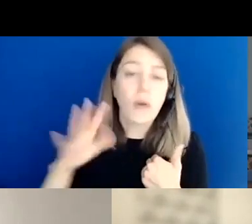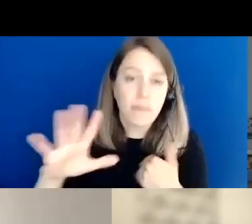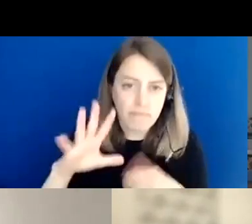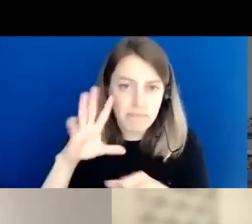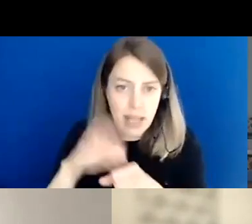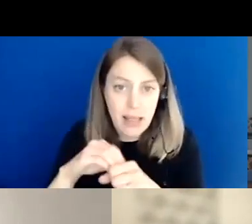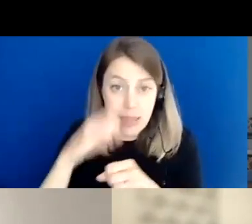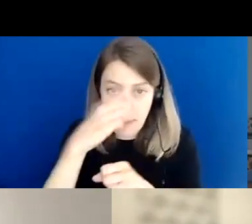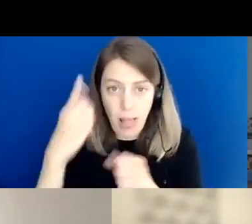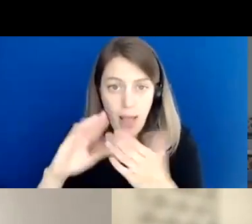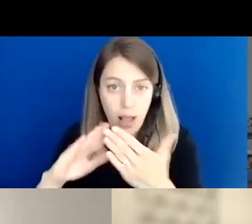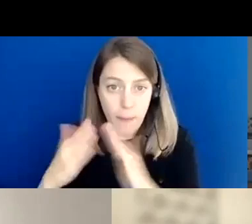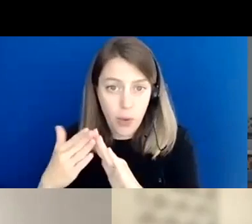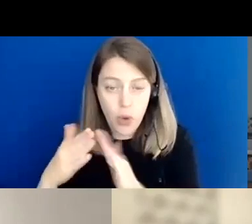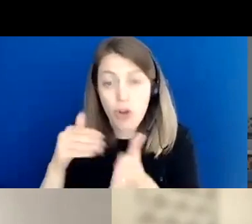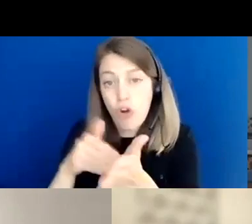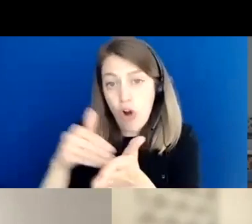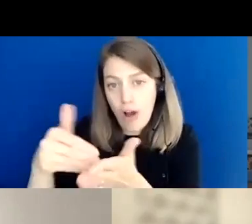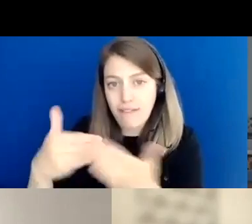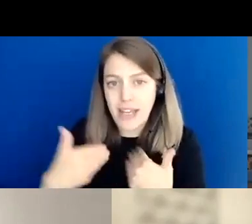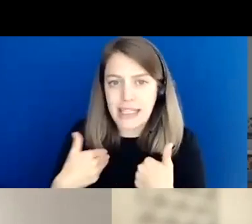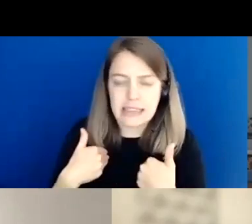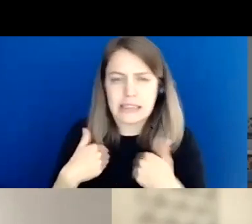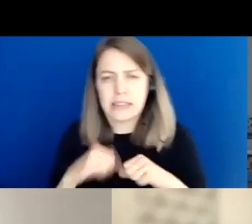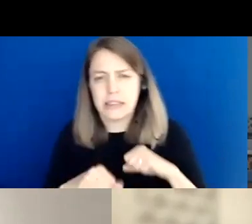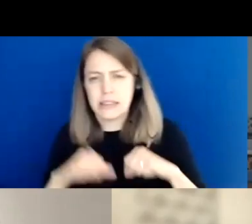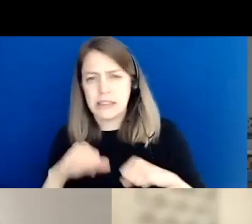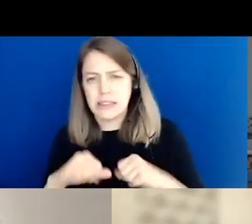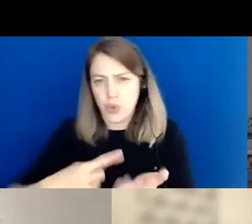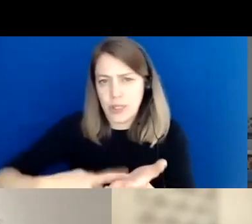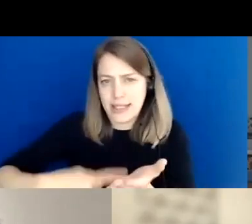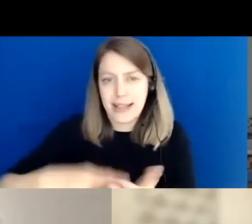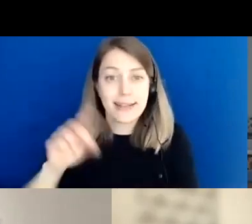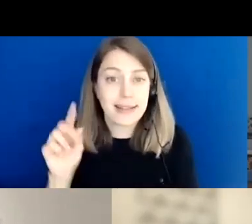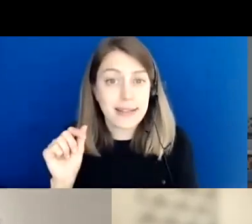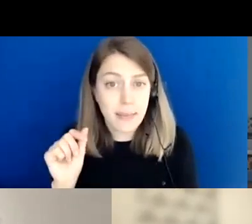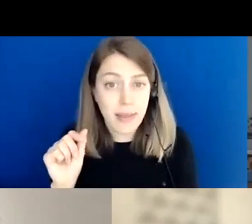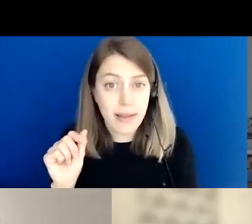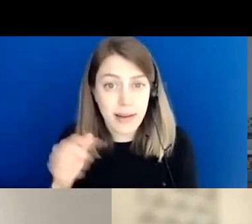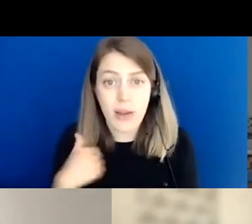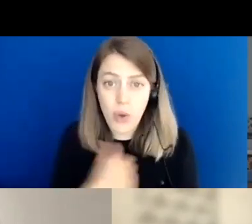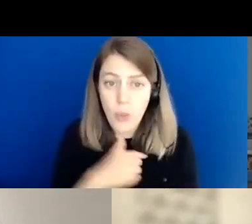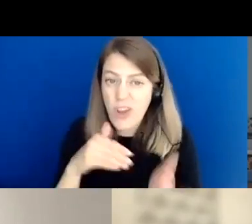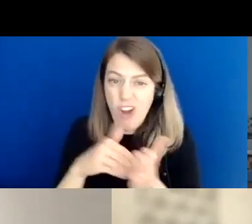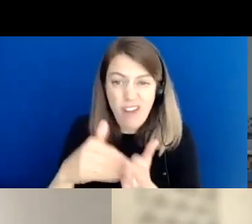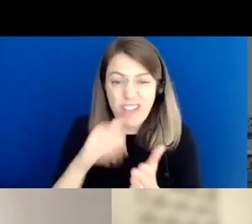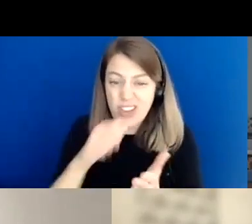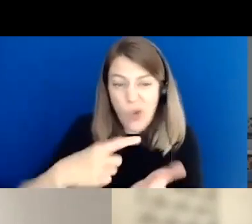there's often a reluctance to discuss disability. We often don't talk about it and a lot of